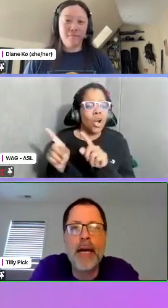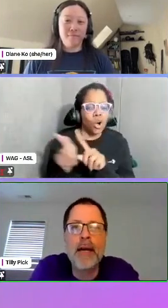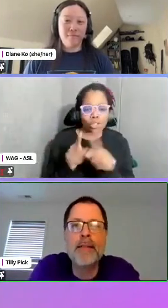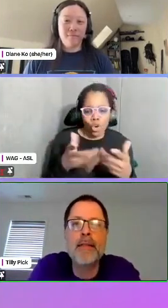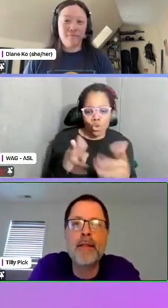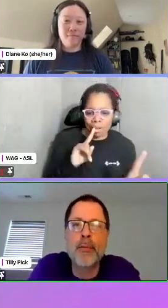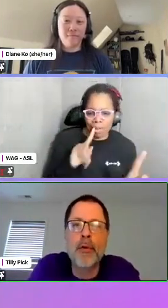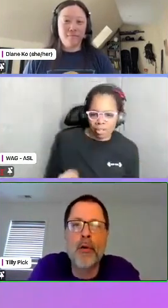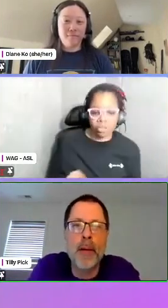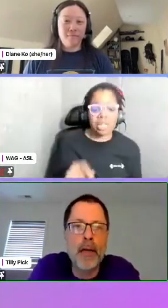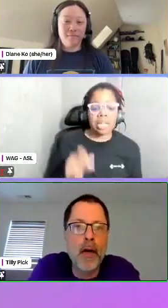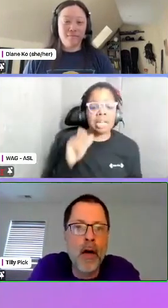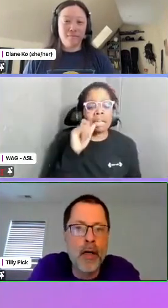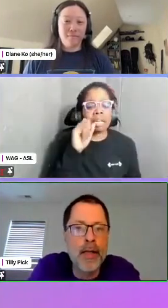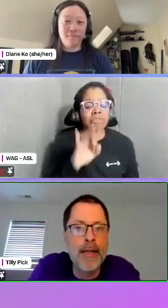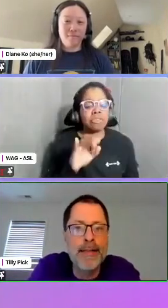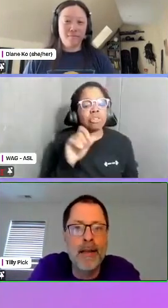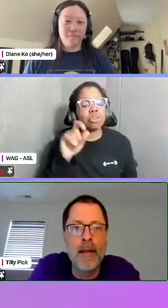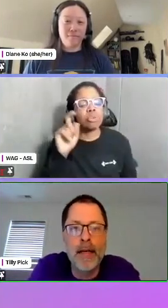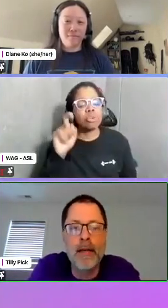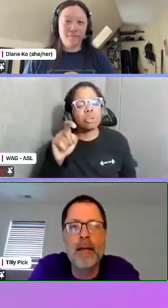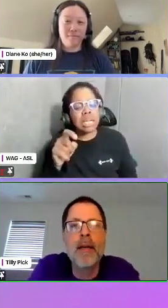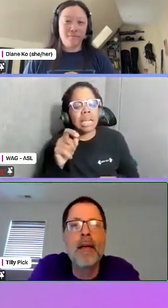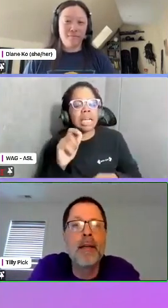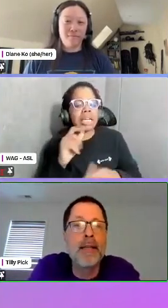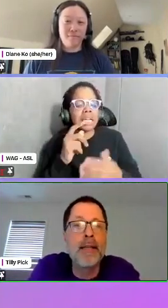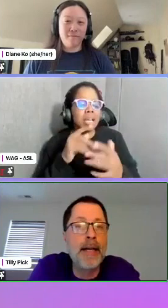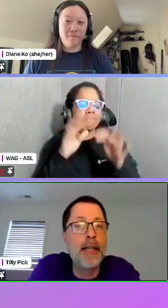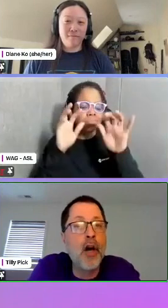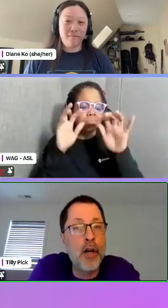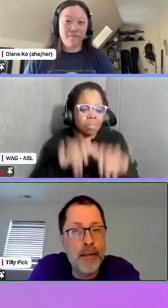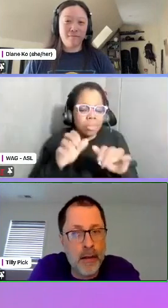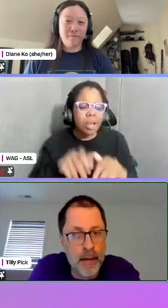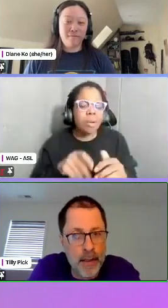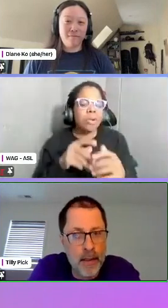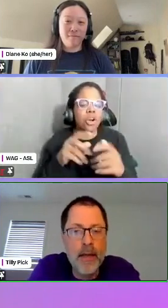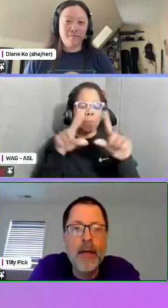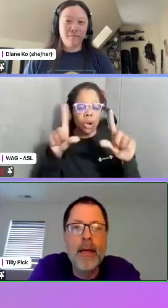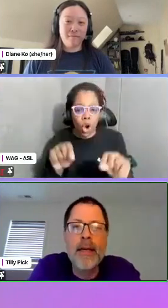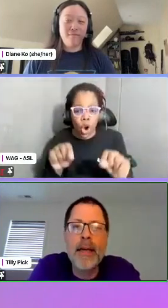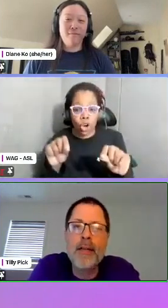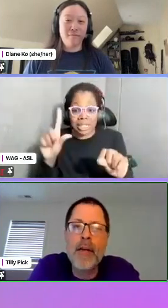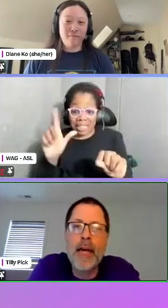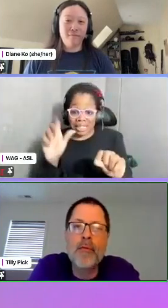Which creates a randomly created created ID. One of the nice things about this is that every instance then